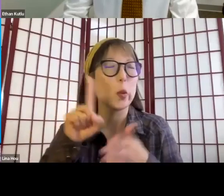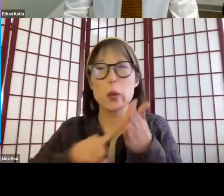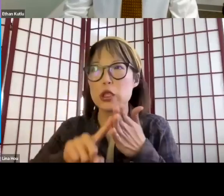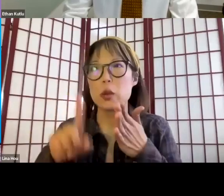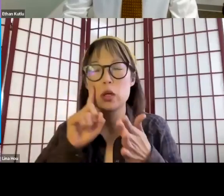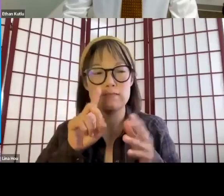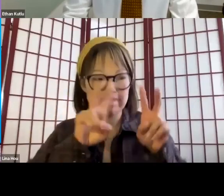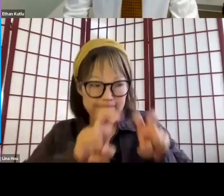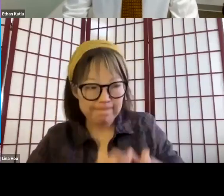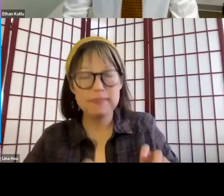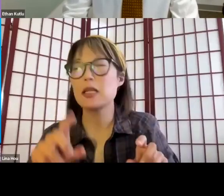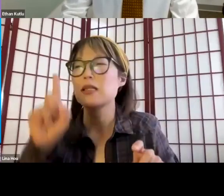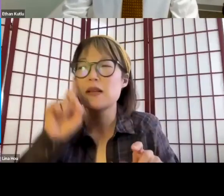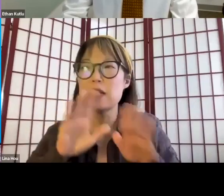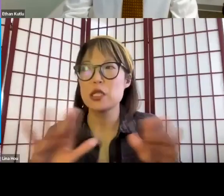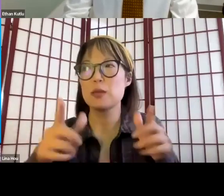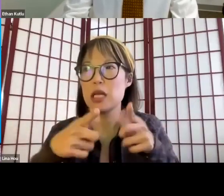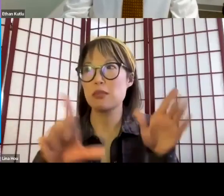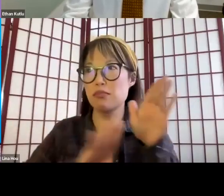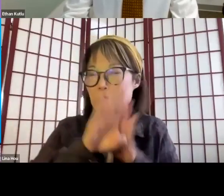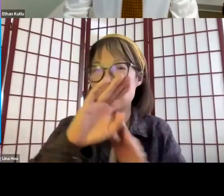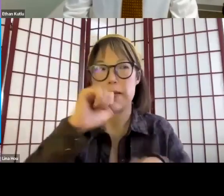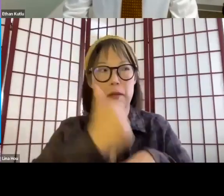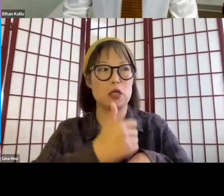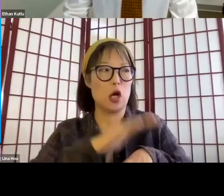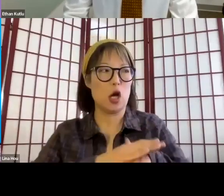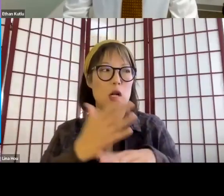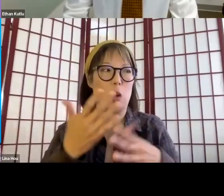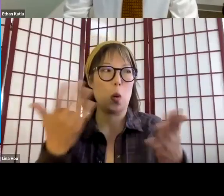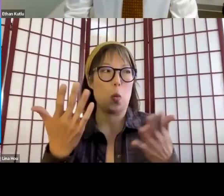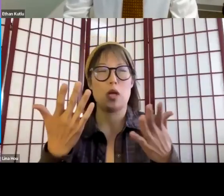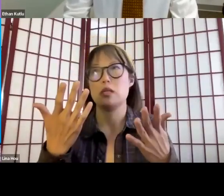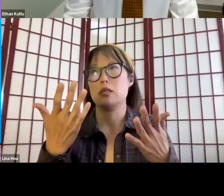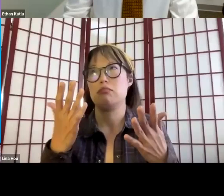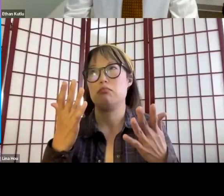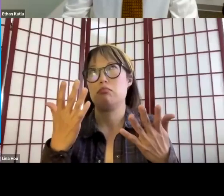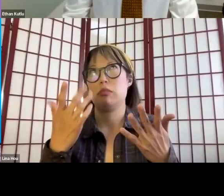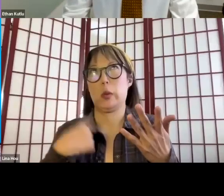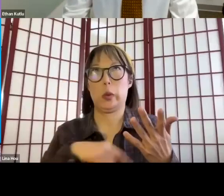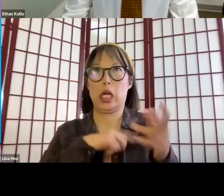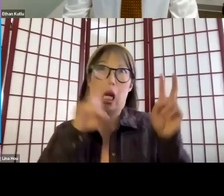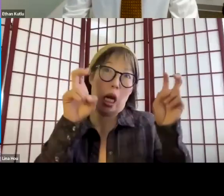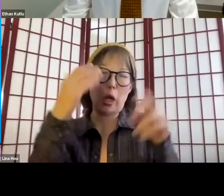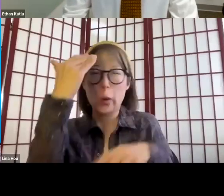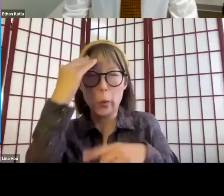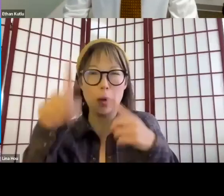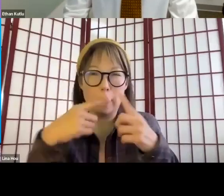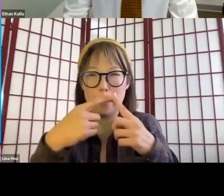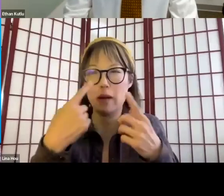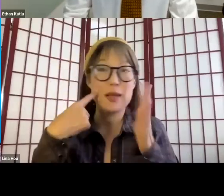I tend to see research analyzing deaf children and their language development based on what we